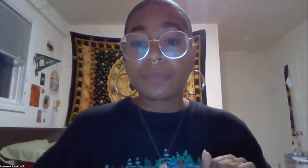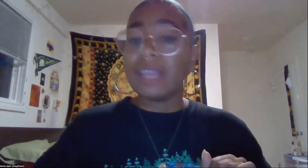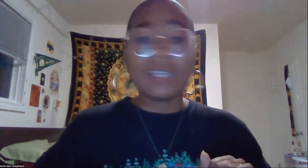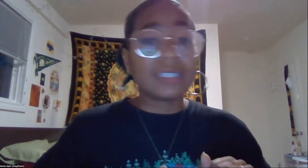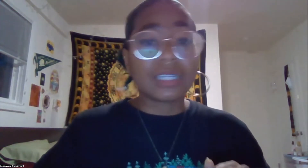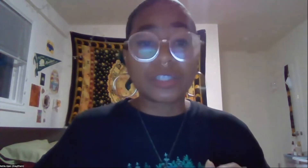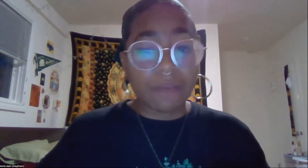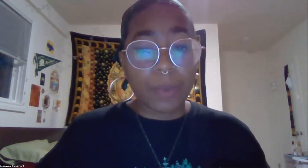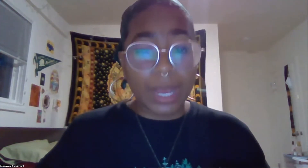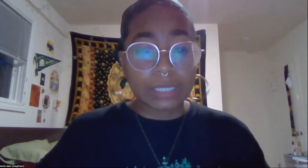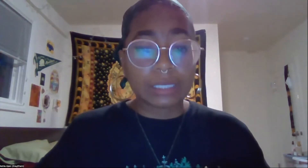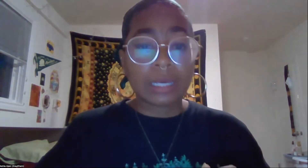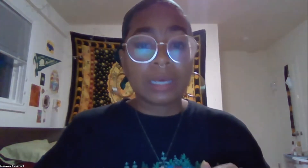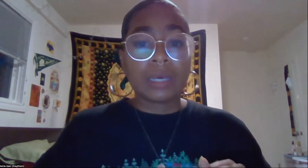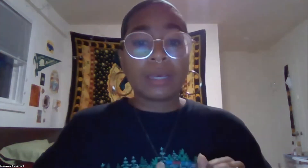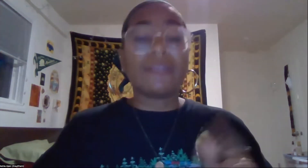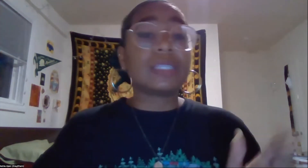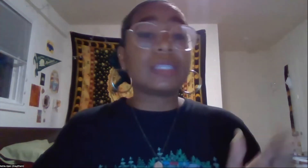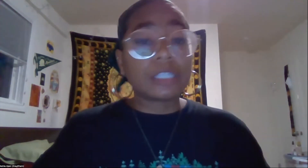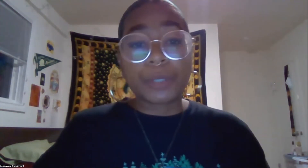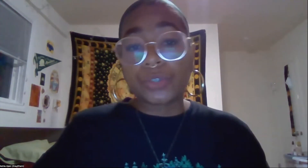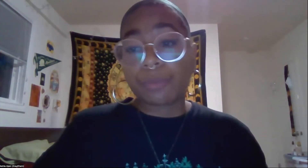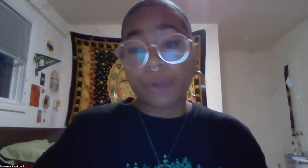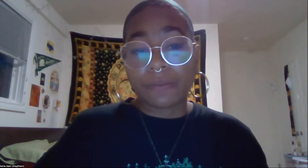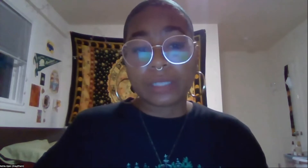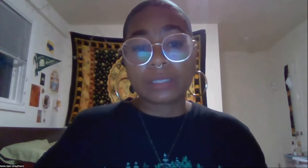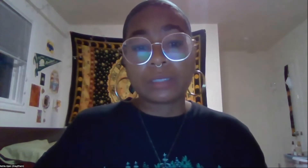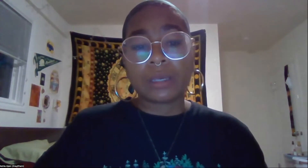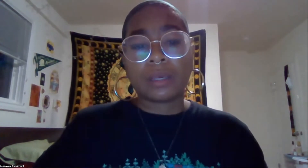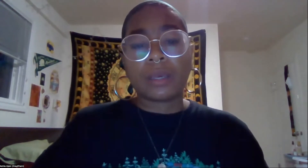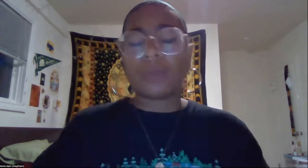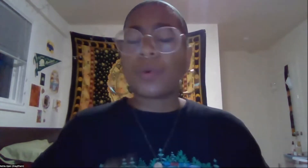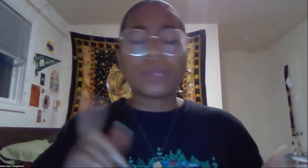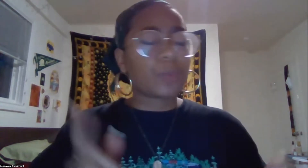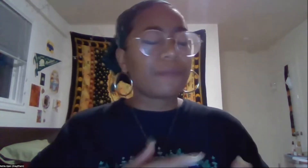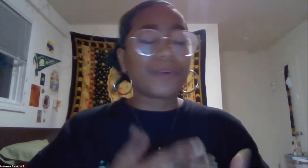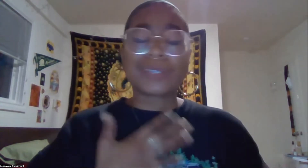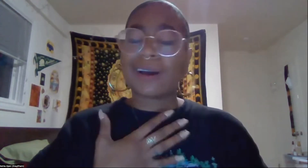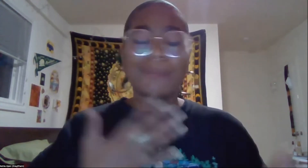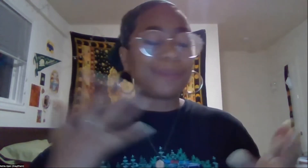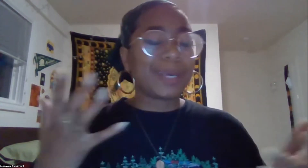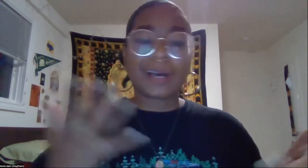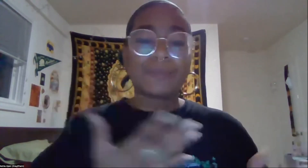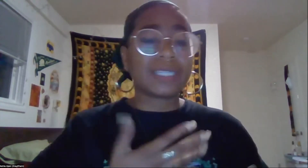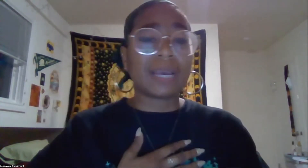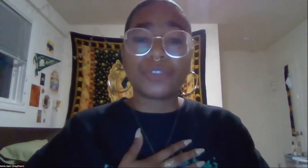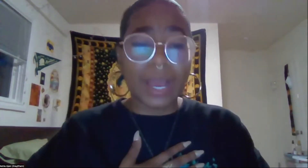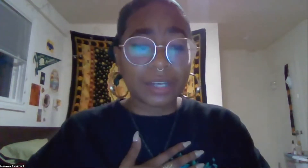in this sense, we never rest. in this sense, pollution profits. won’t these white folks come and pick up the damn trash?